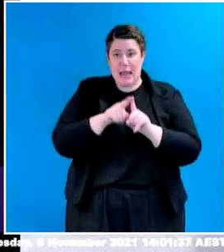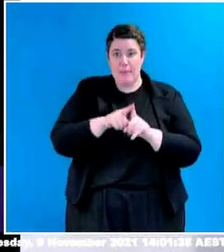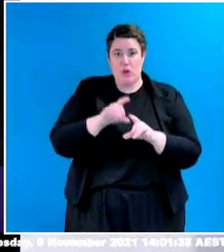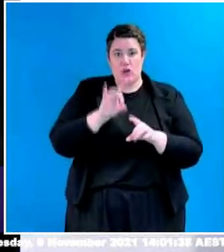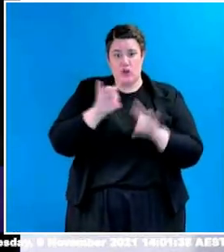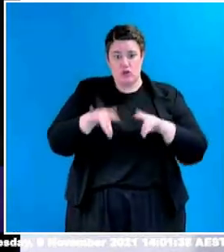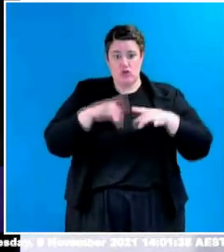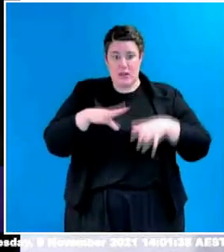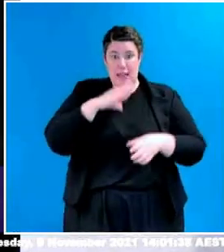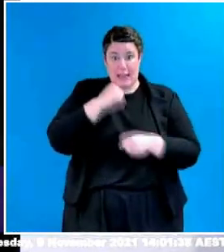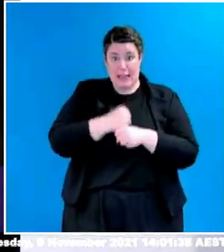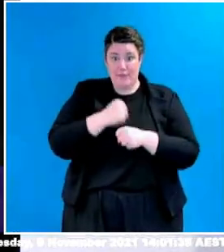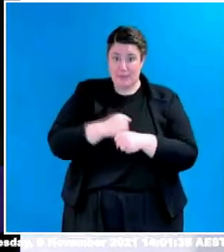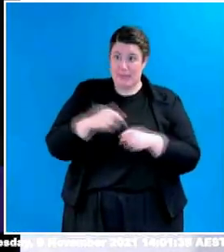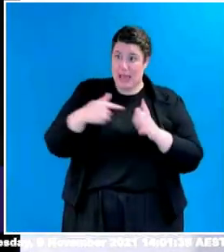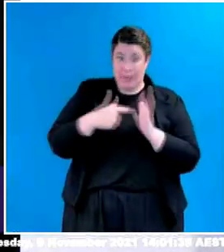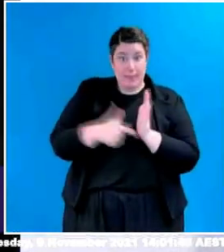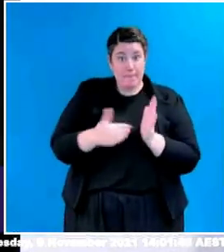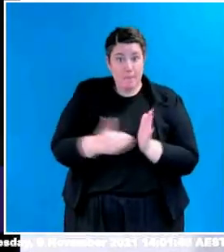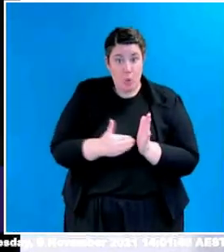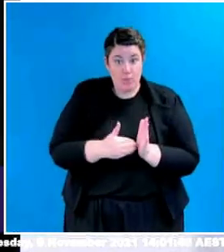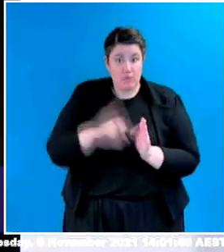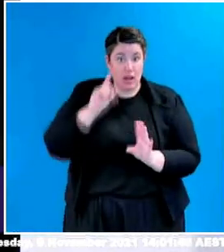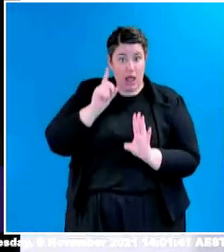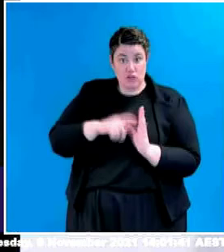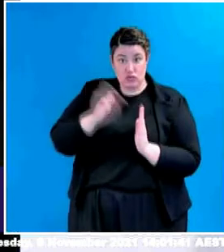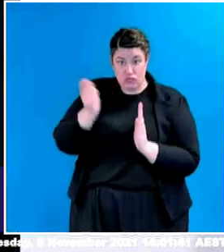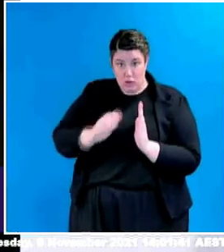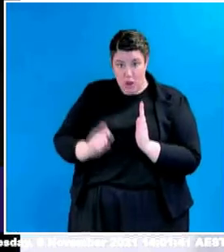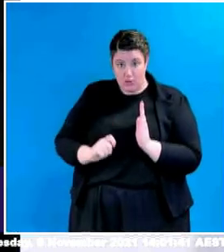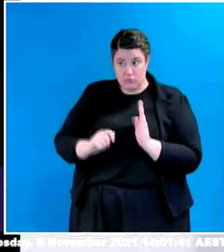the present time? Yes, that's correct.